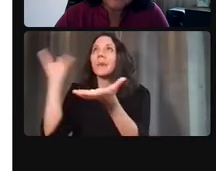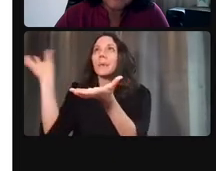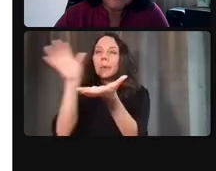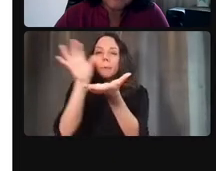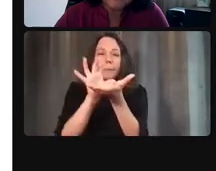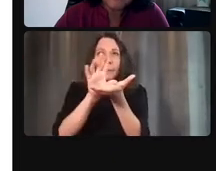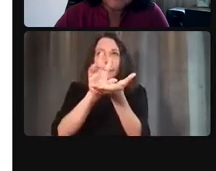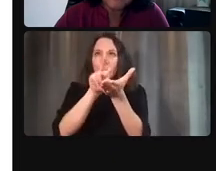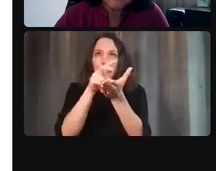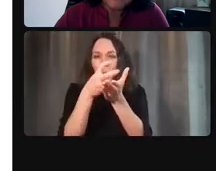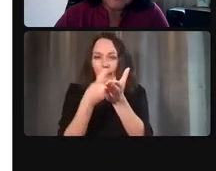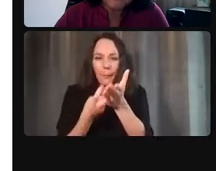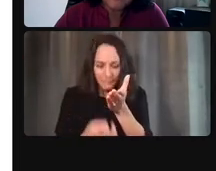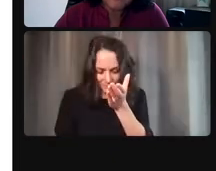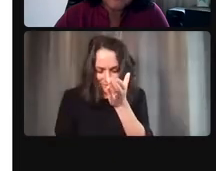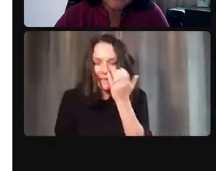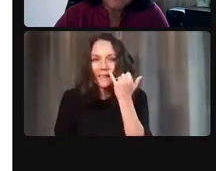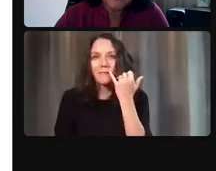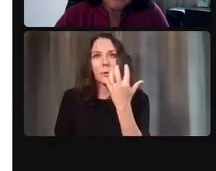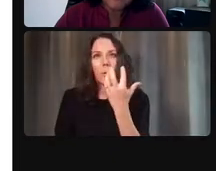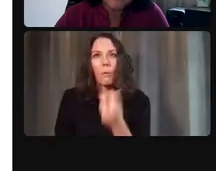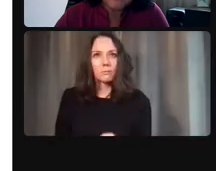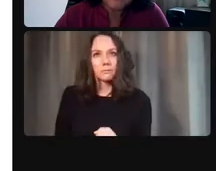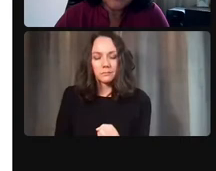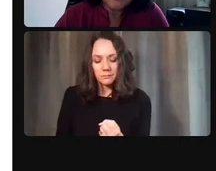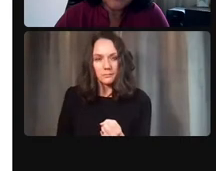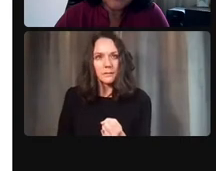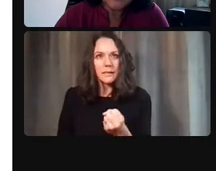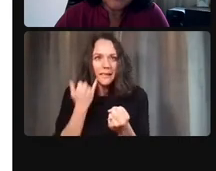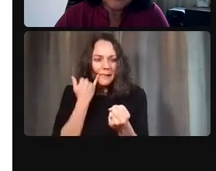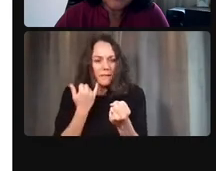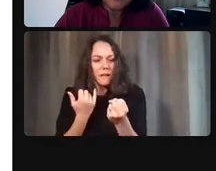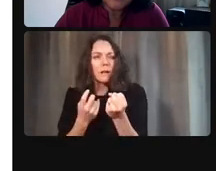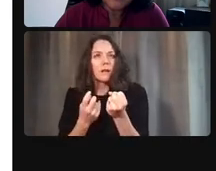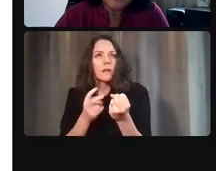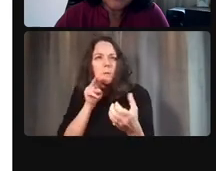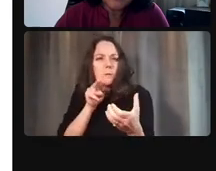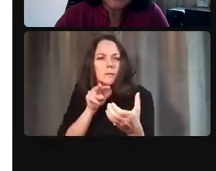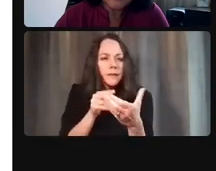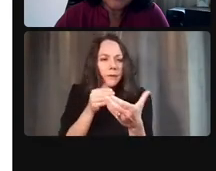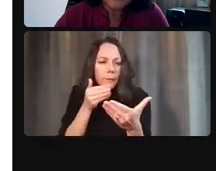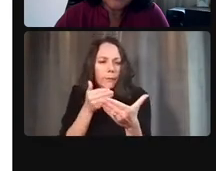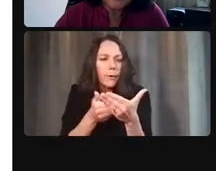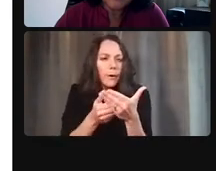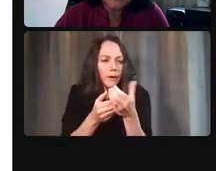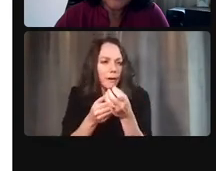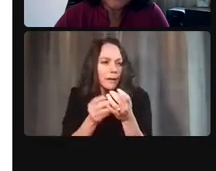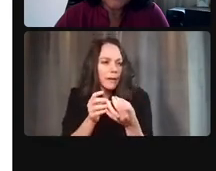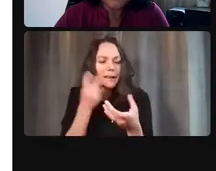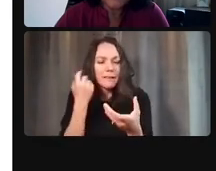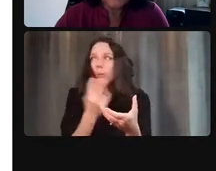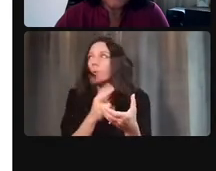If you grip too tight, if you let go, if you stare too hard, if you look away.